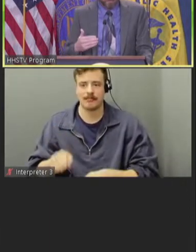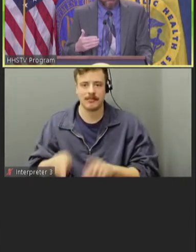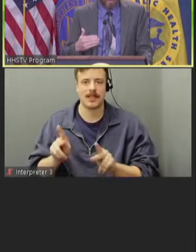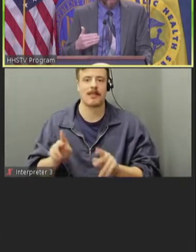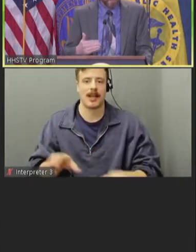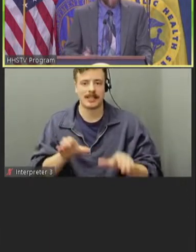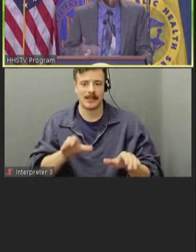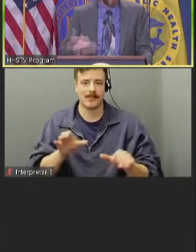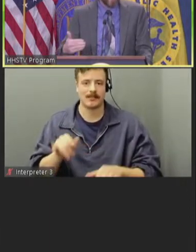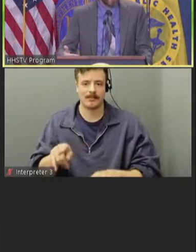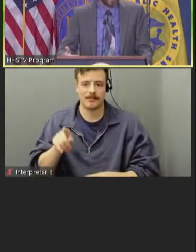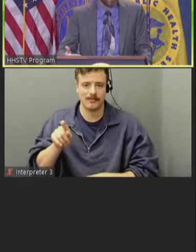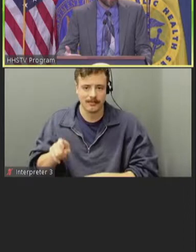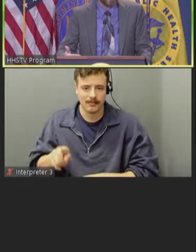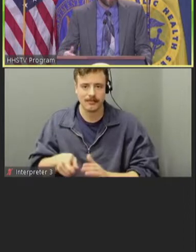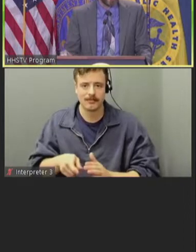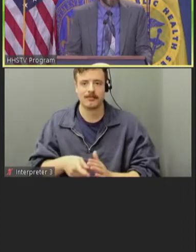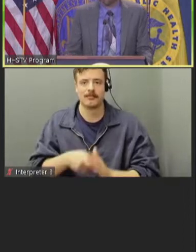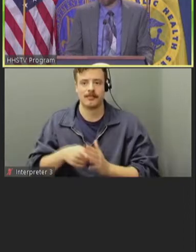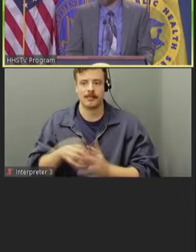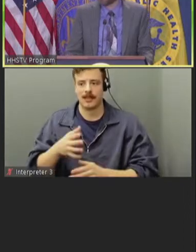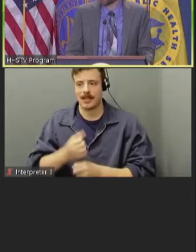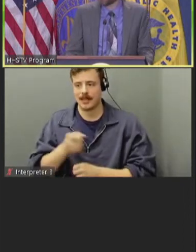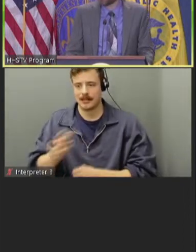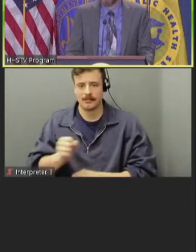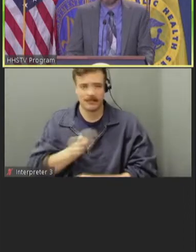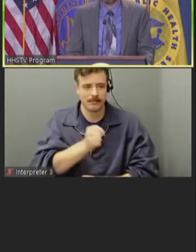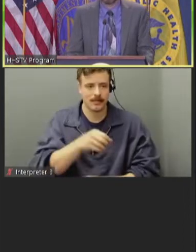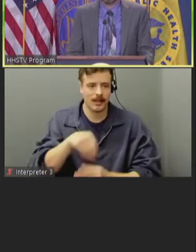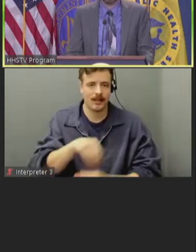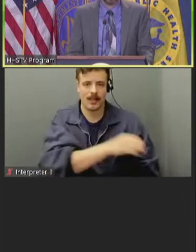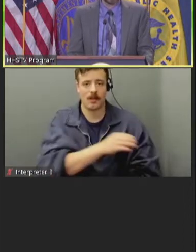are needed to get these into the clinic. We also support head-to-head comparison